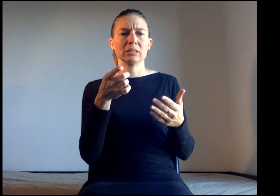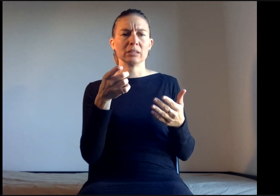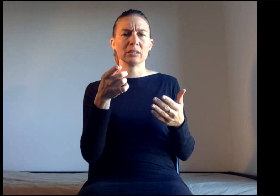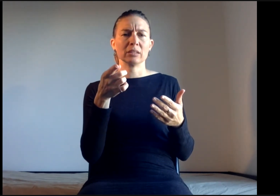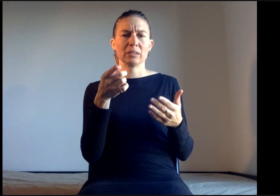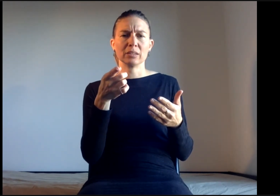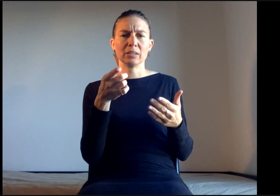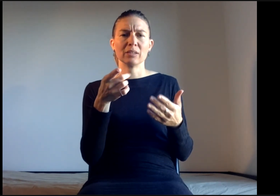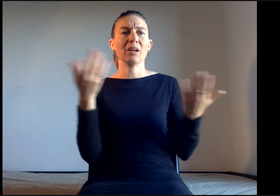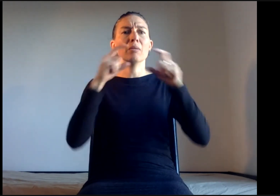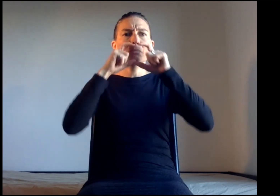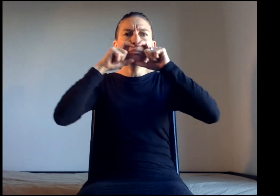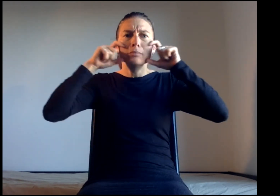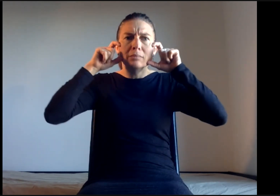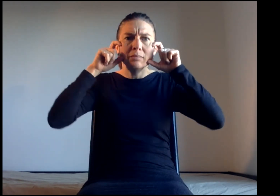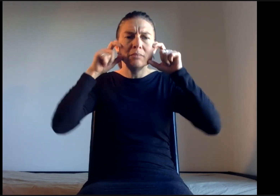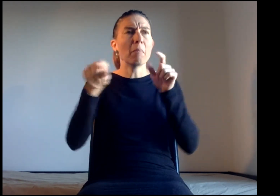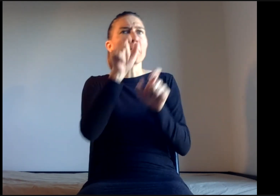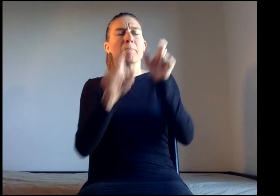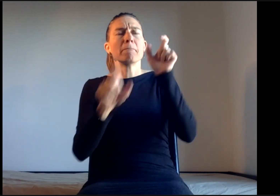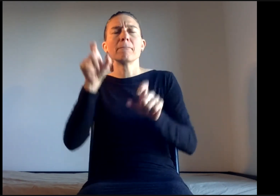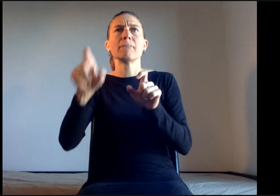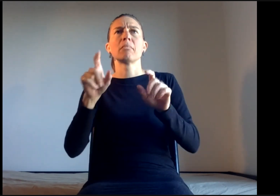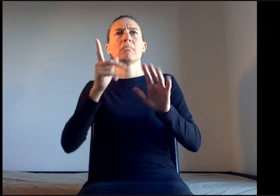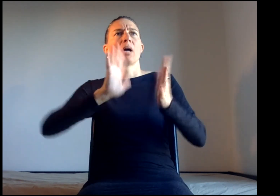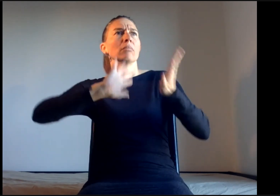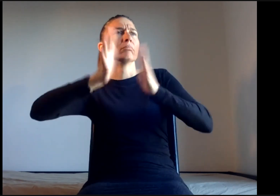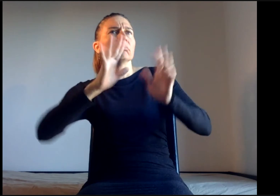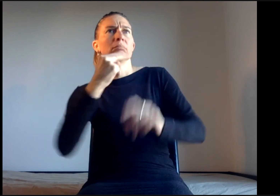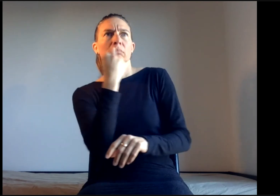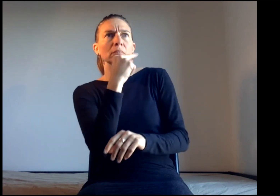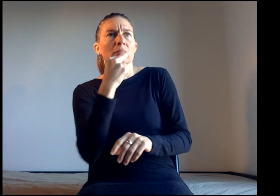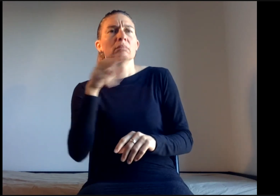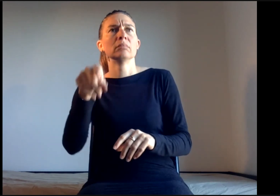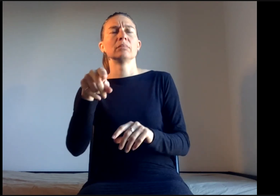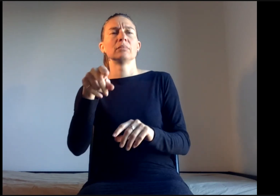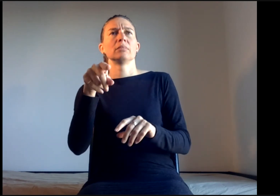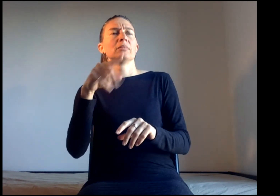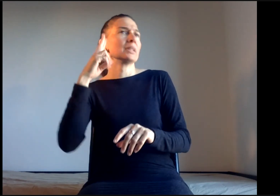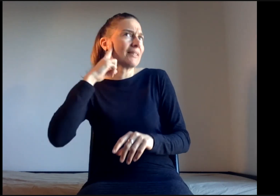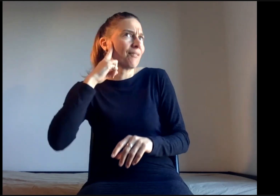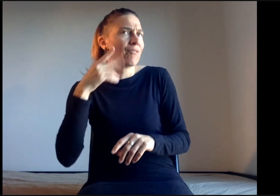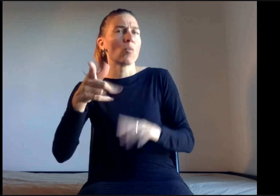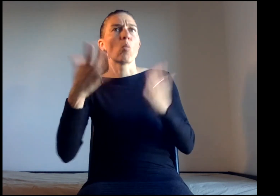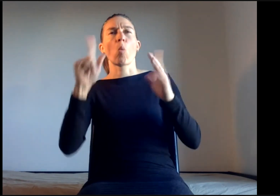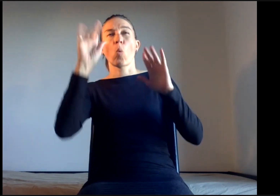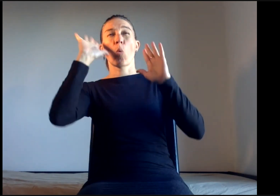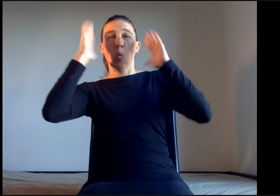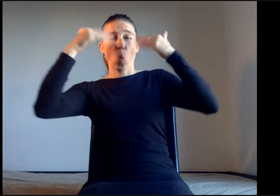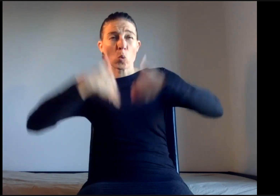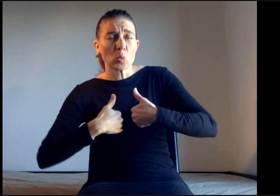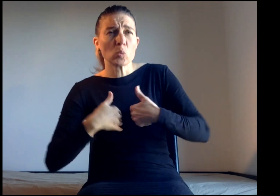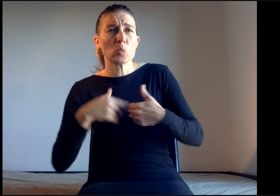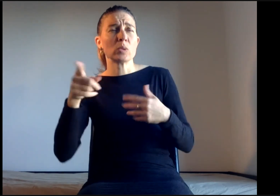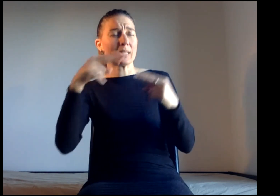or lip-reading or for people with Autism. The necessity of accessible information for persons with disabilities